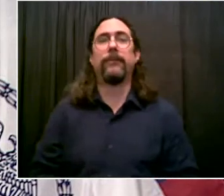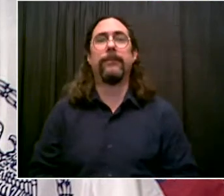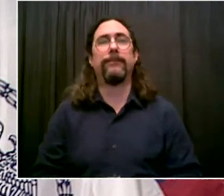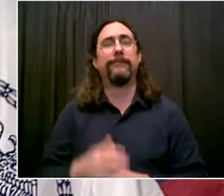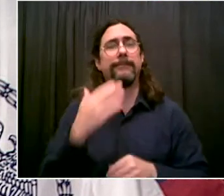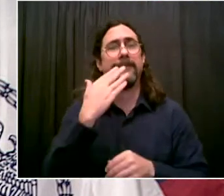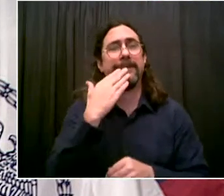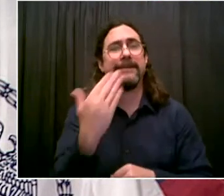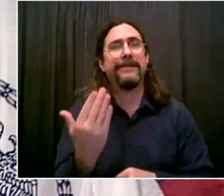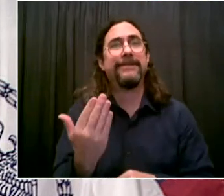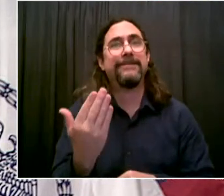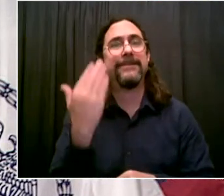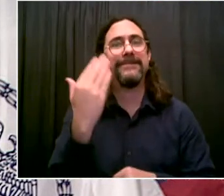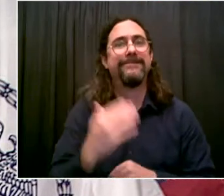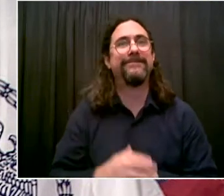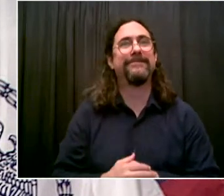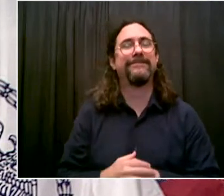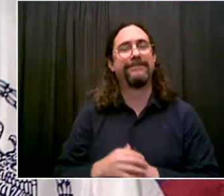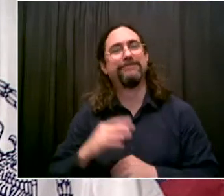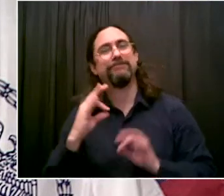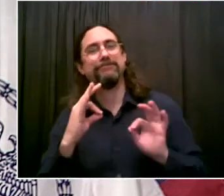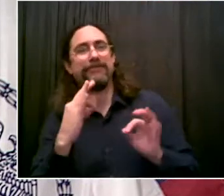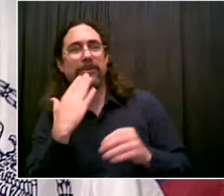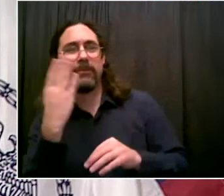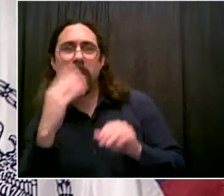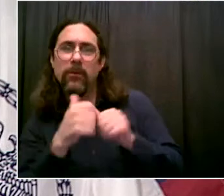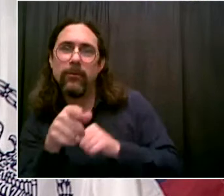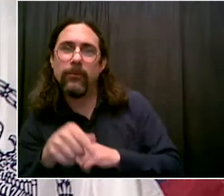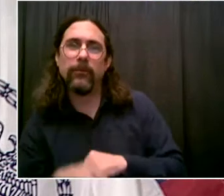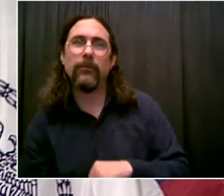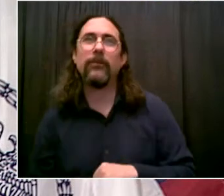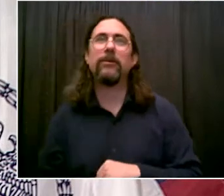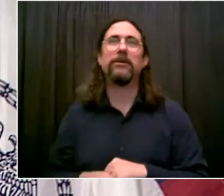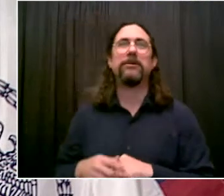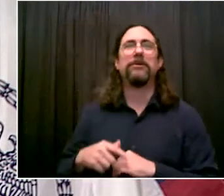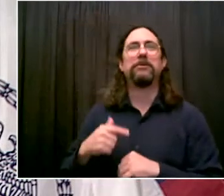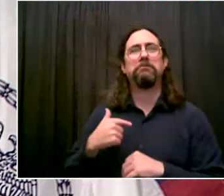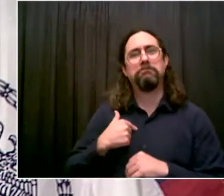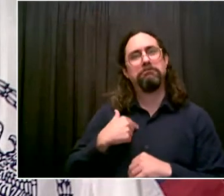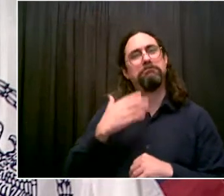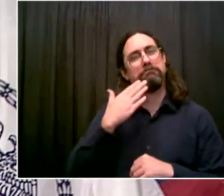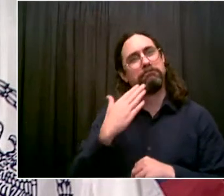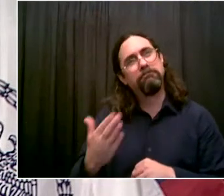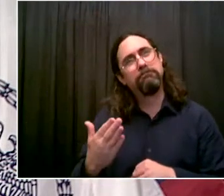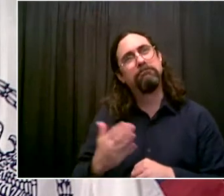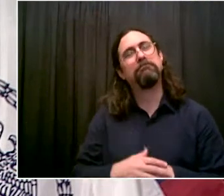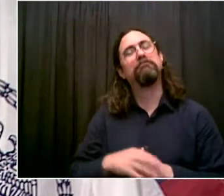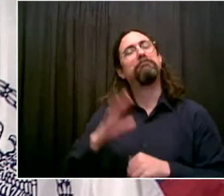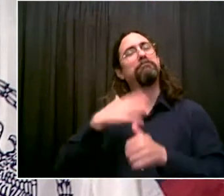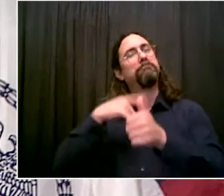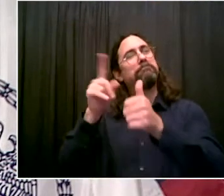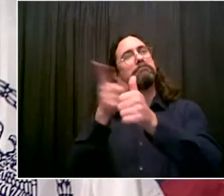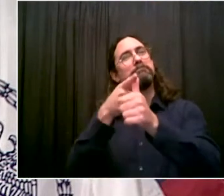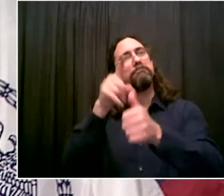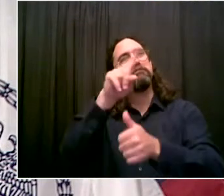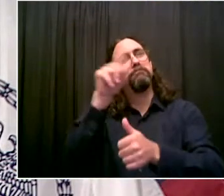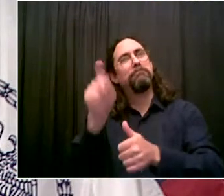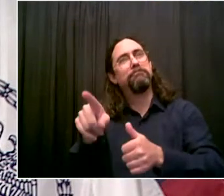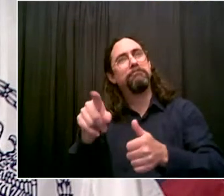Reporter: MR. MAYOR, HOW ARE YOU DNOIG? HENRY, HOW HAVE YOU BEEN? Reporter: I WANT TO ASK YOU A QUESTION ABOUT